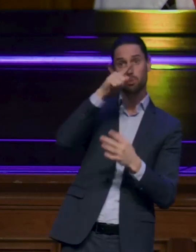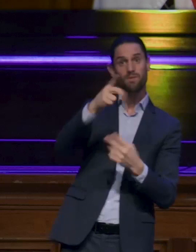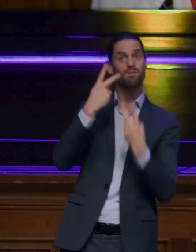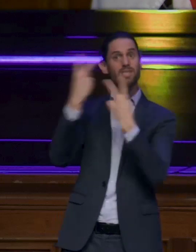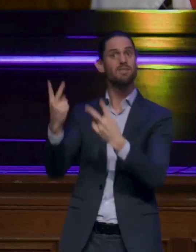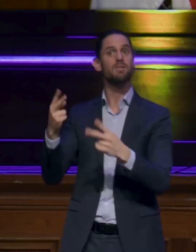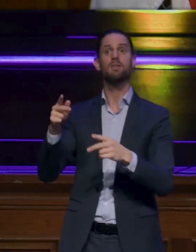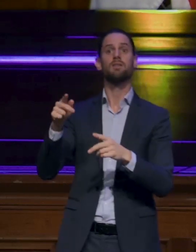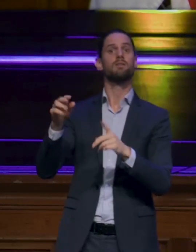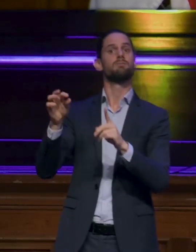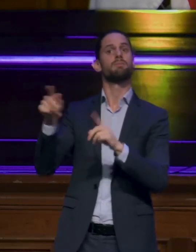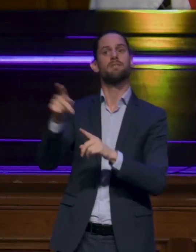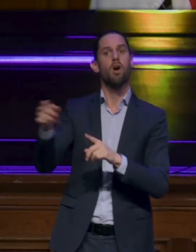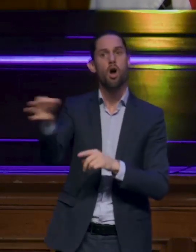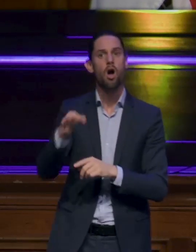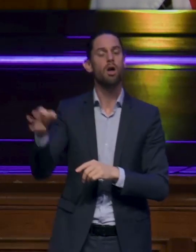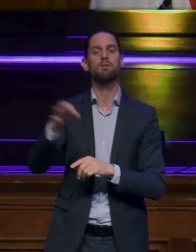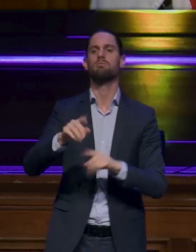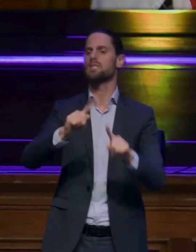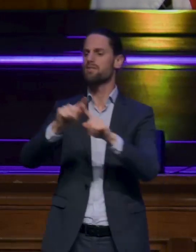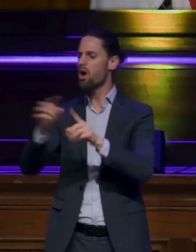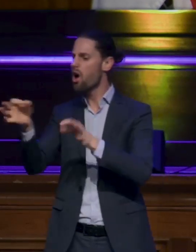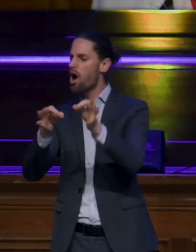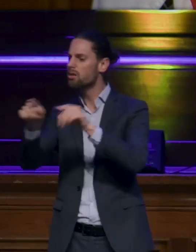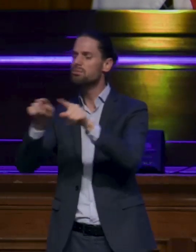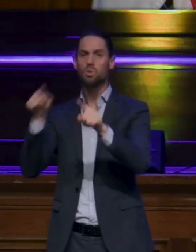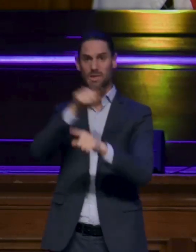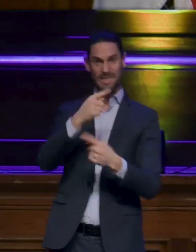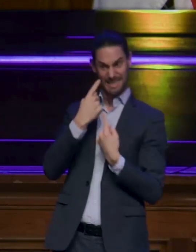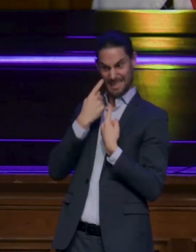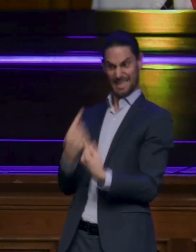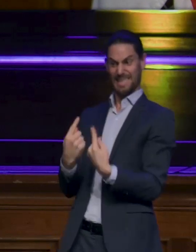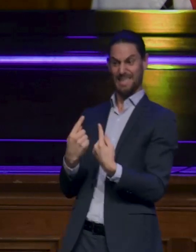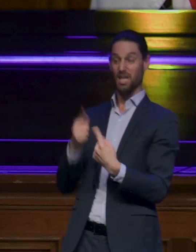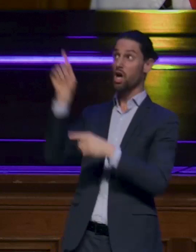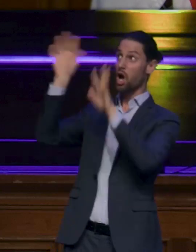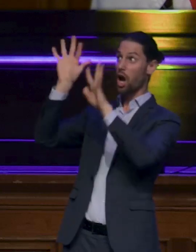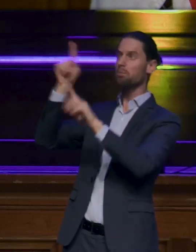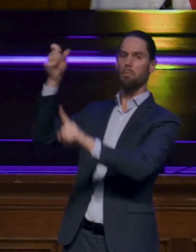or you'd visit to Vaalu no it is real this is not a hypothetical the changes